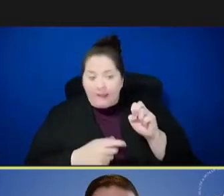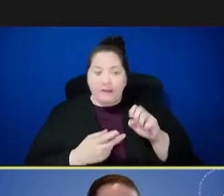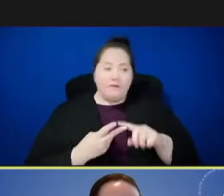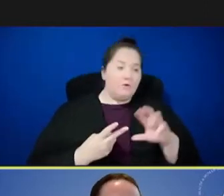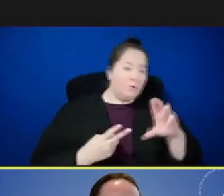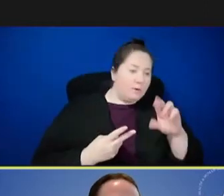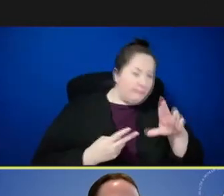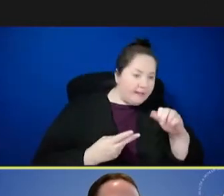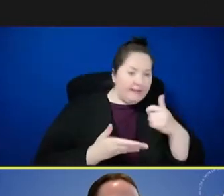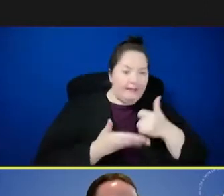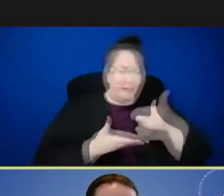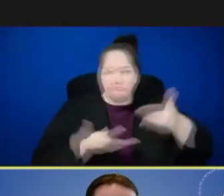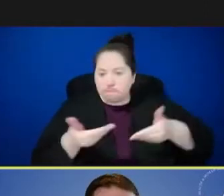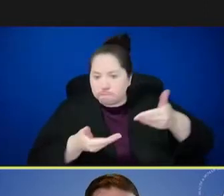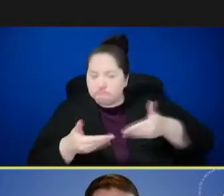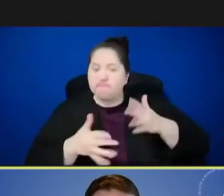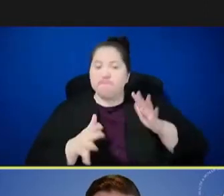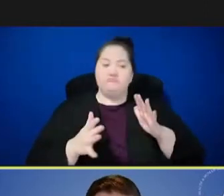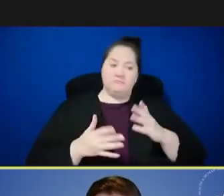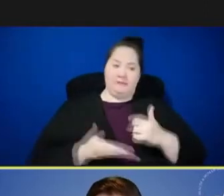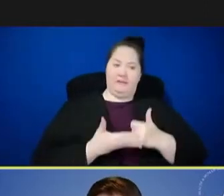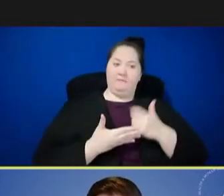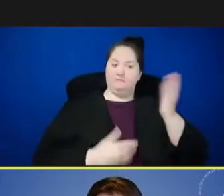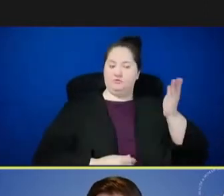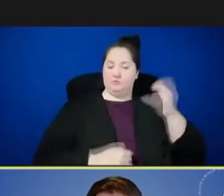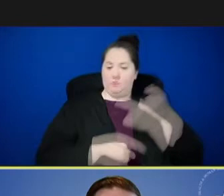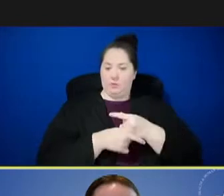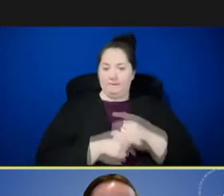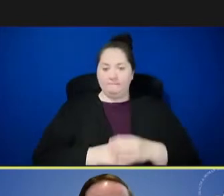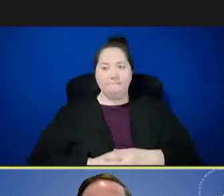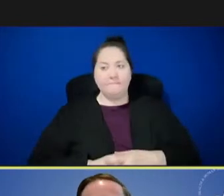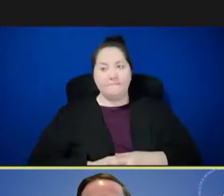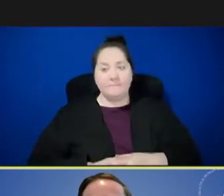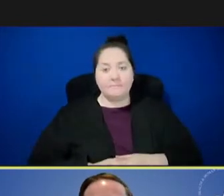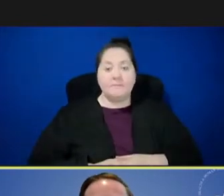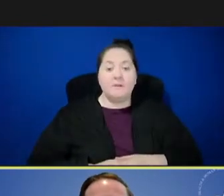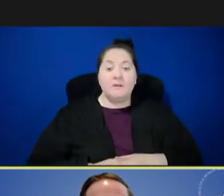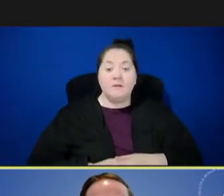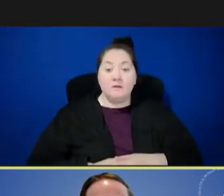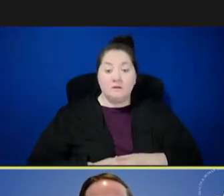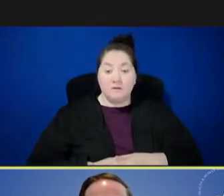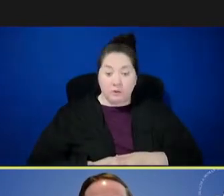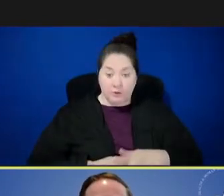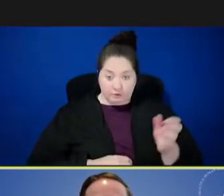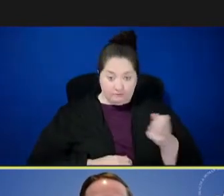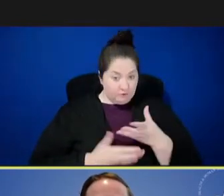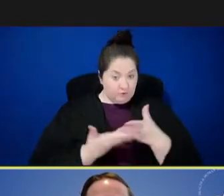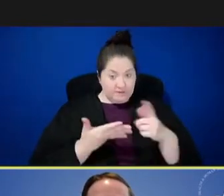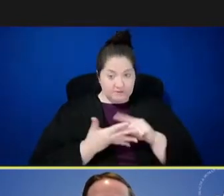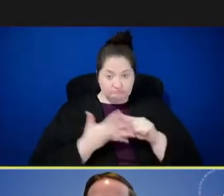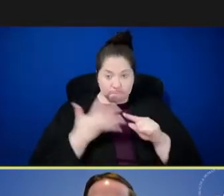the committee to help present today. I want to talk about a few things today about how we